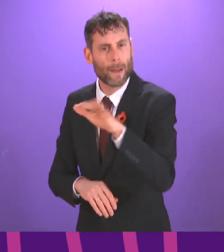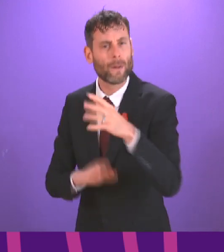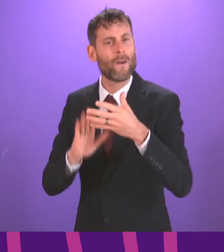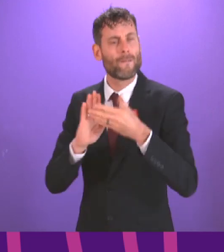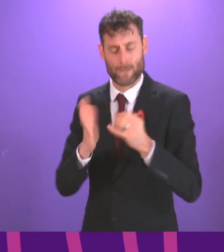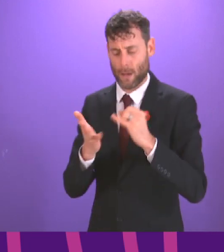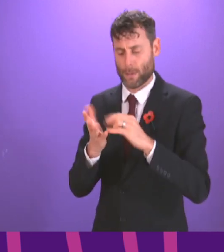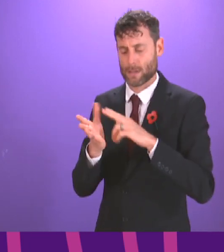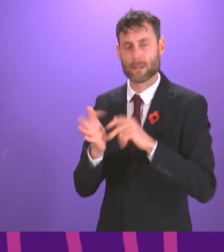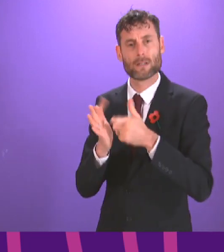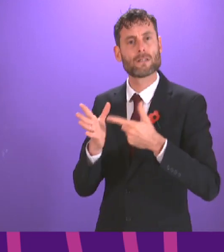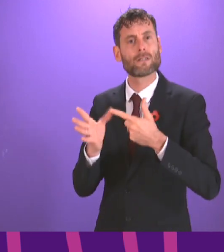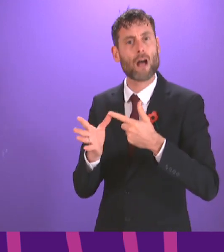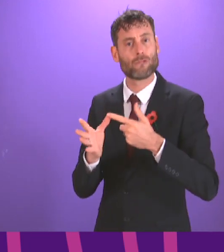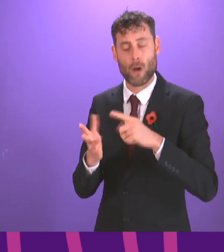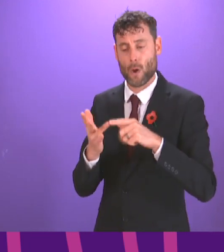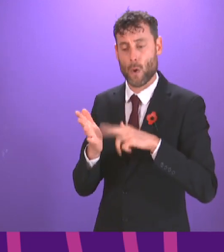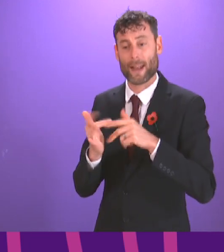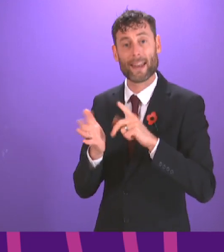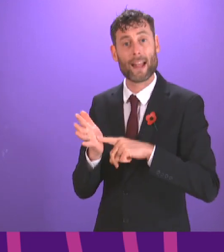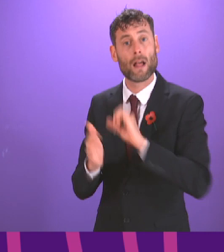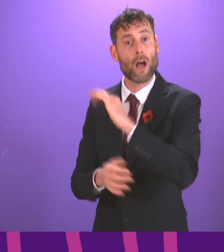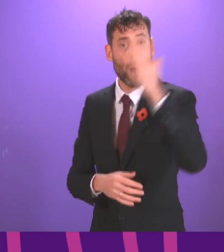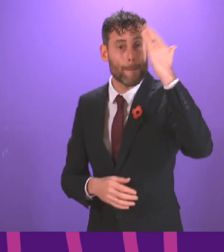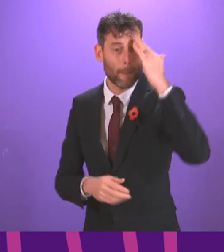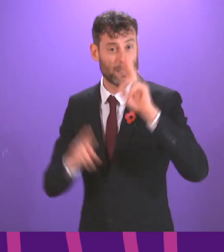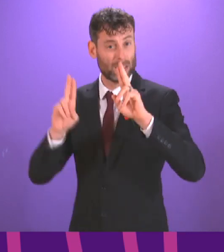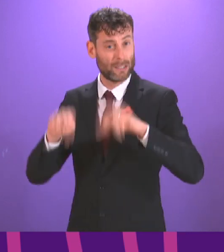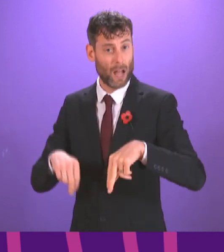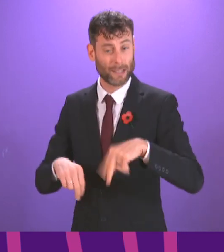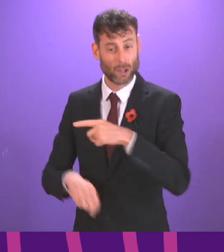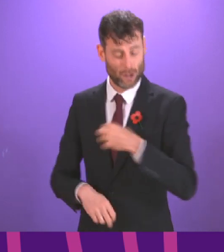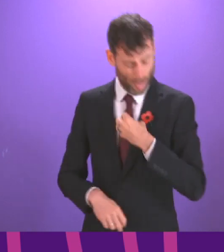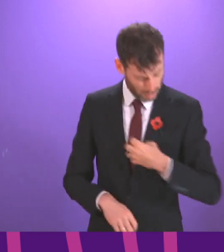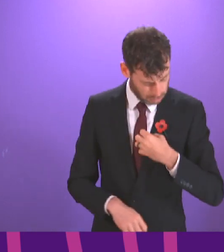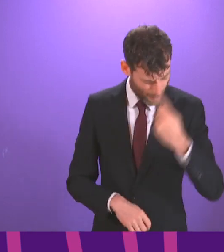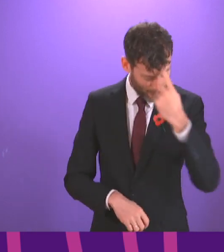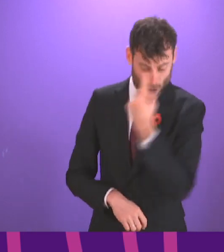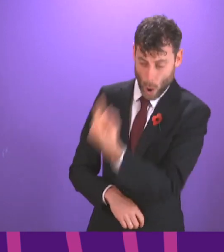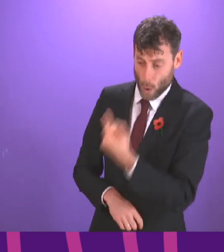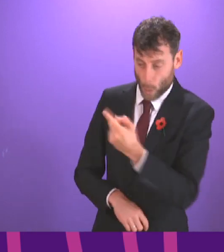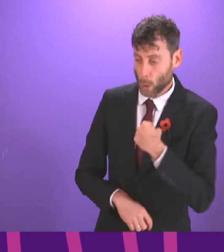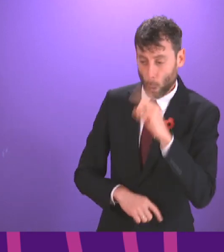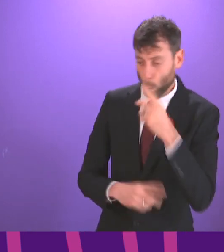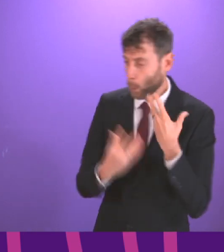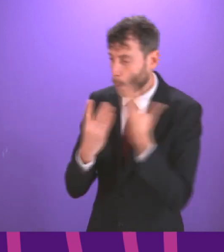“the thought that she was on her own with a sense of drowning, it’s the last thing I think about at night and it’s the first thing I think about every morning”,